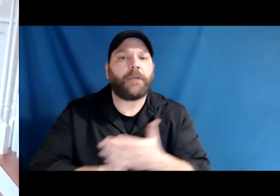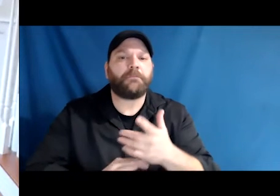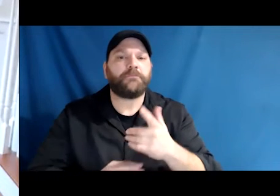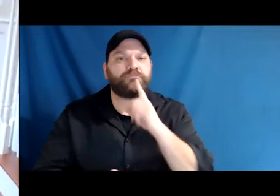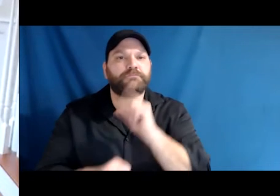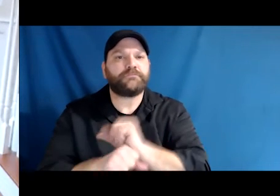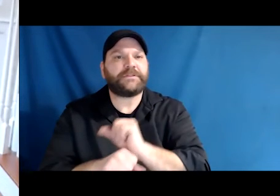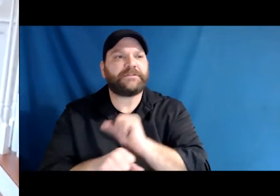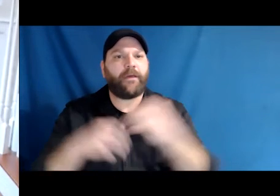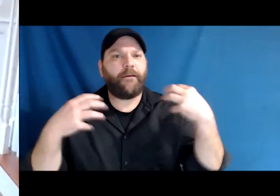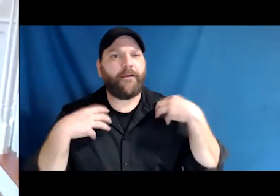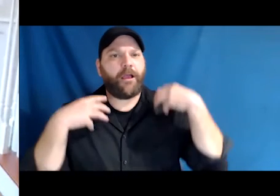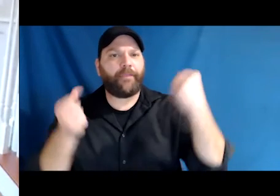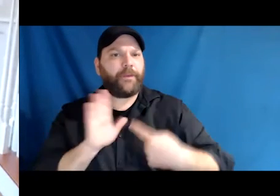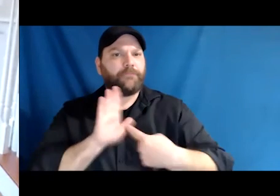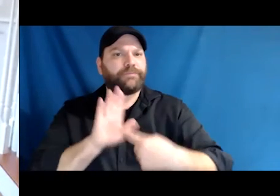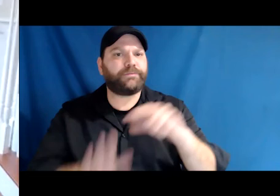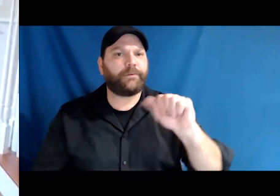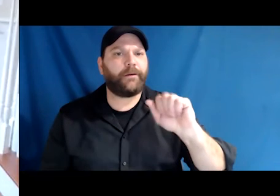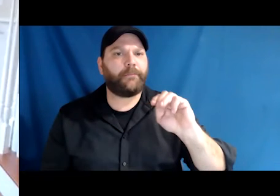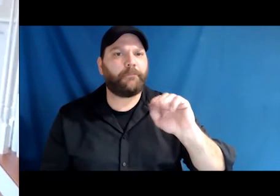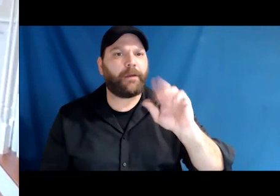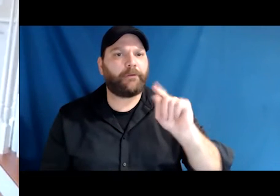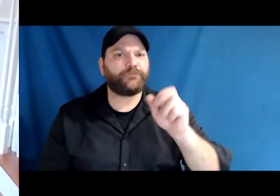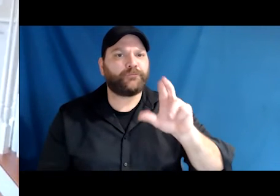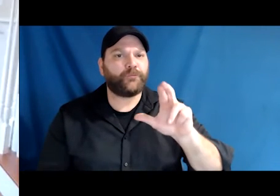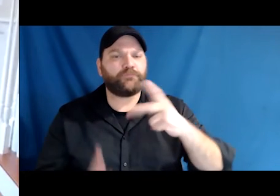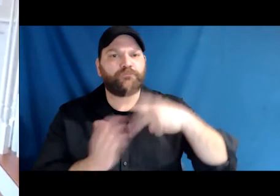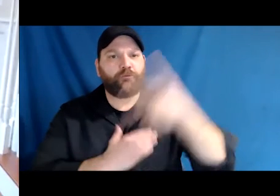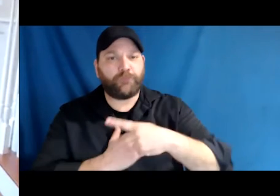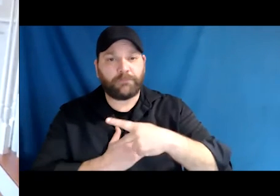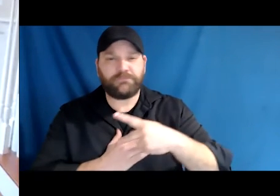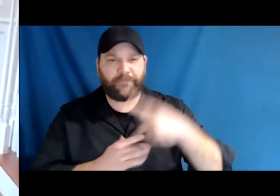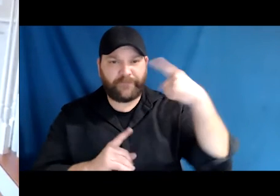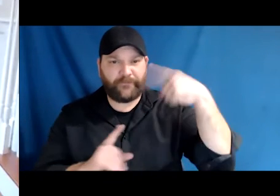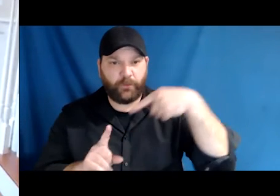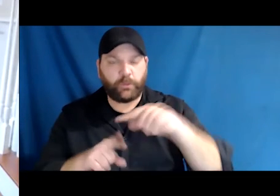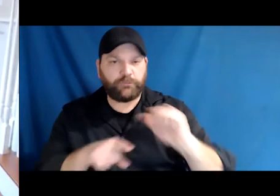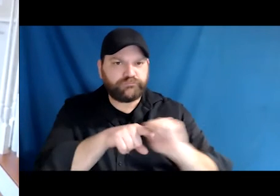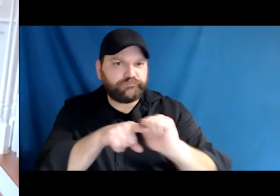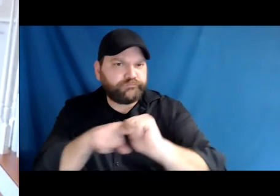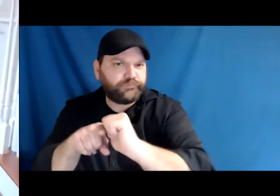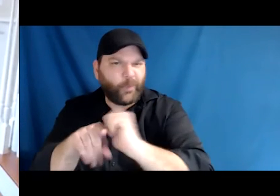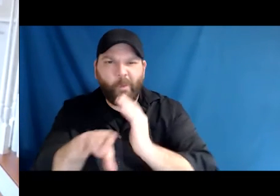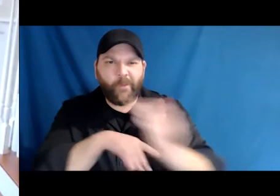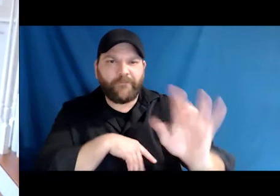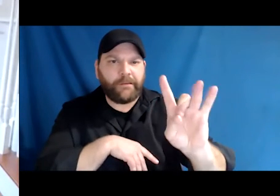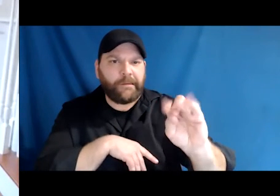which trains over 80 staff members from across campus, to serve in the important role